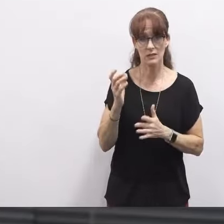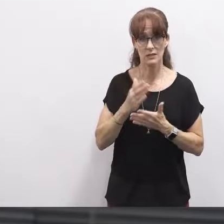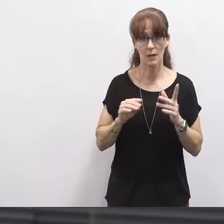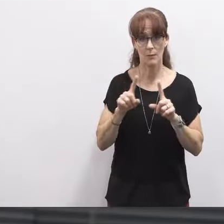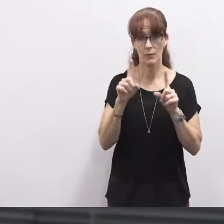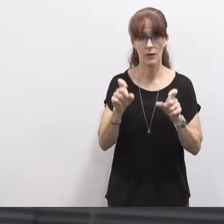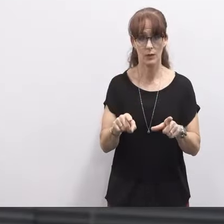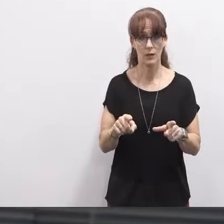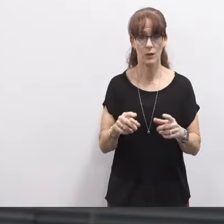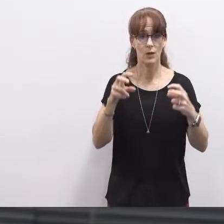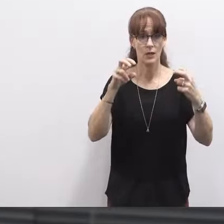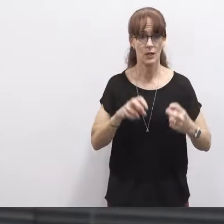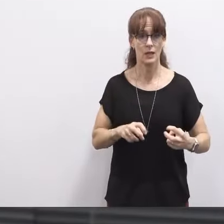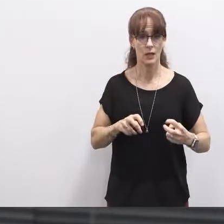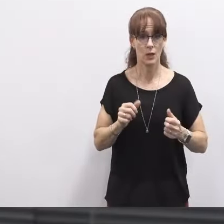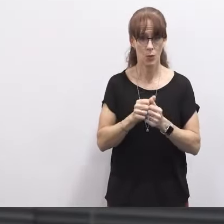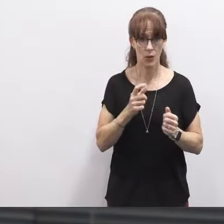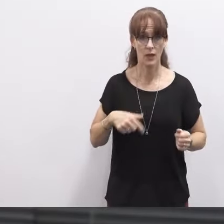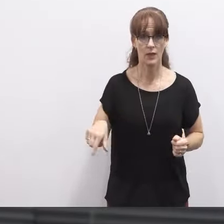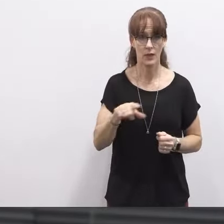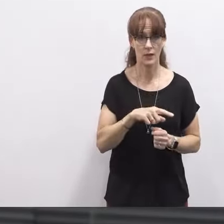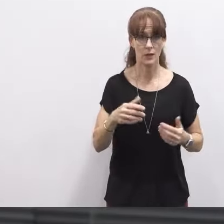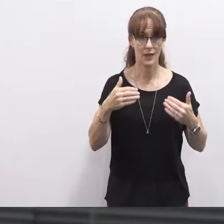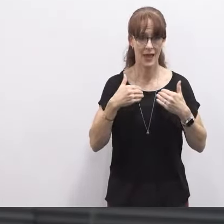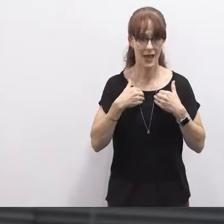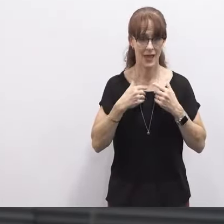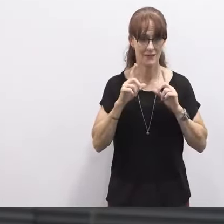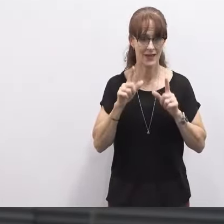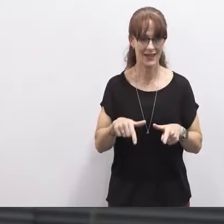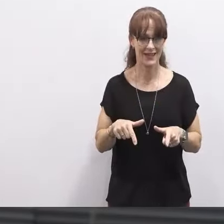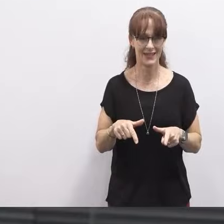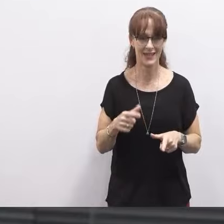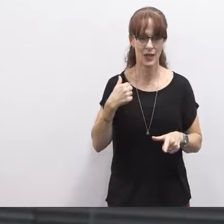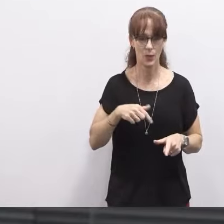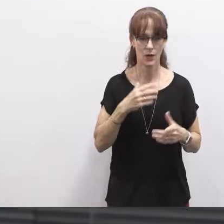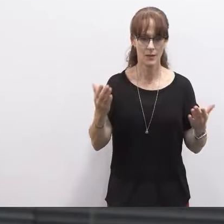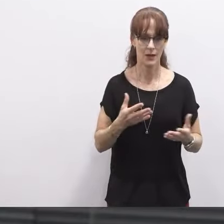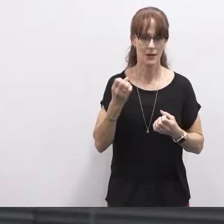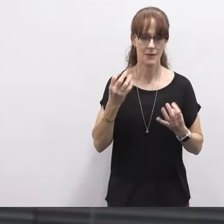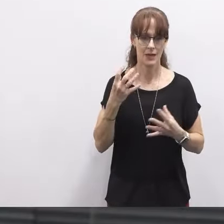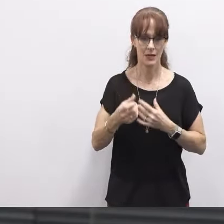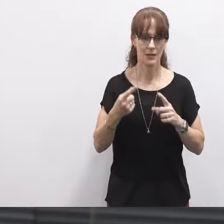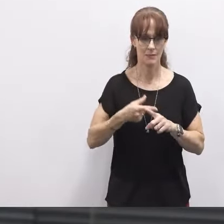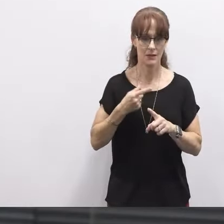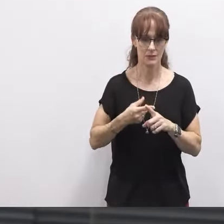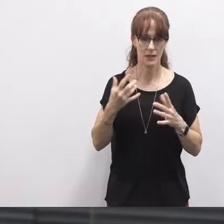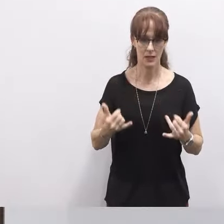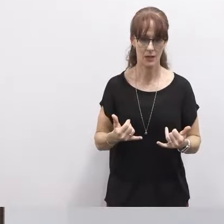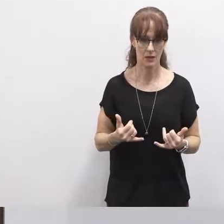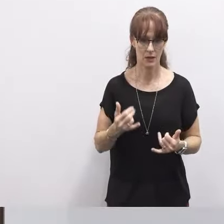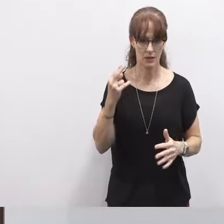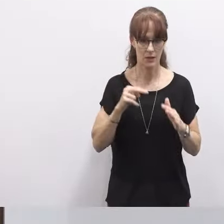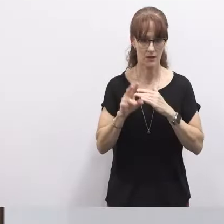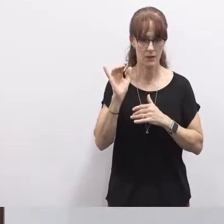that we'd like to sit down with you to have answered. We have been here for many, many months now, and we're looking forward to that.